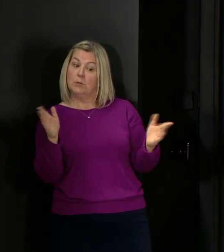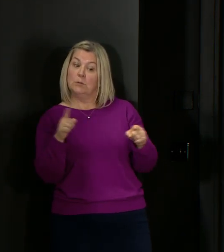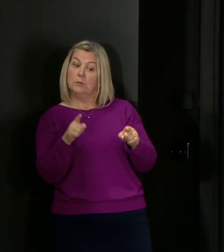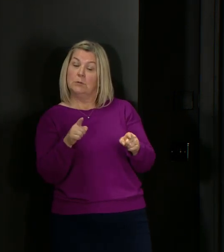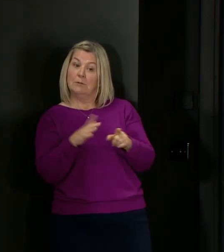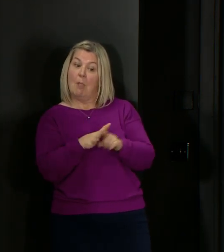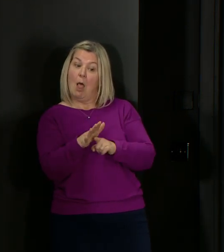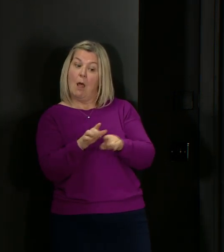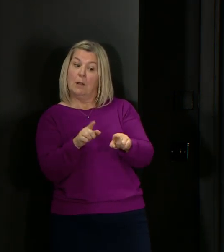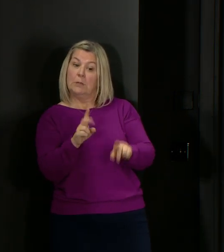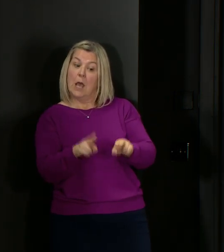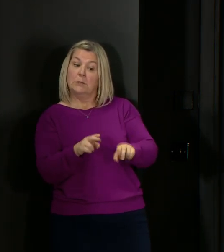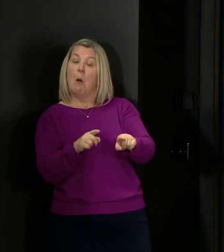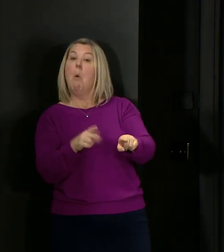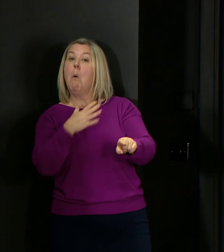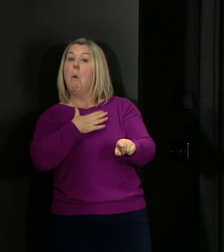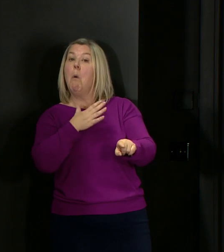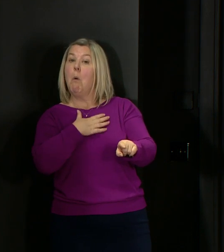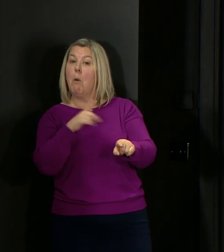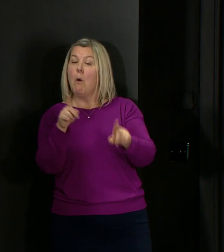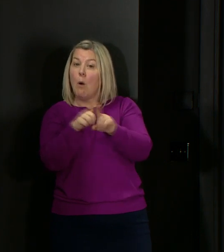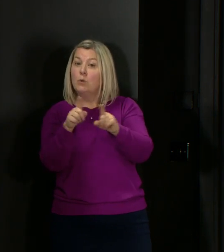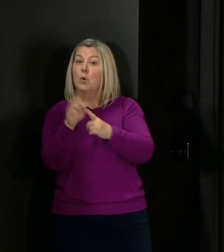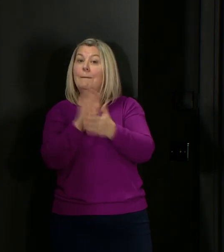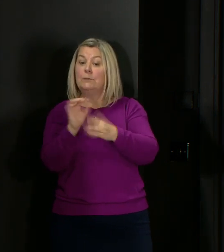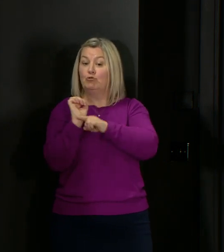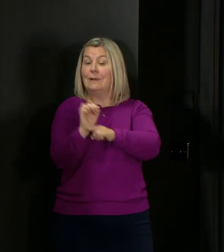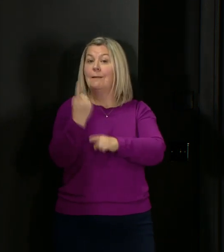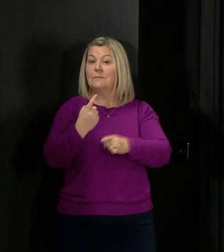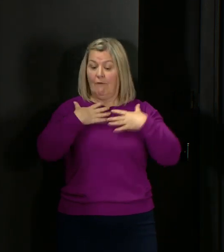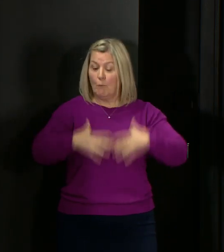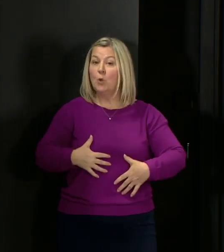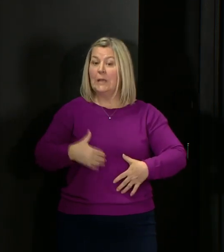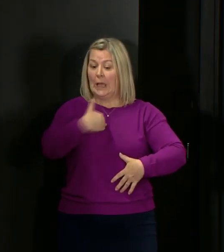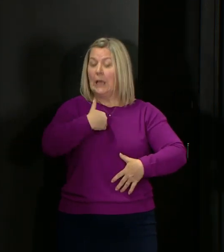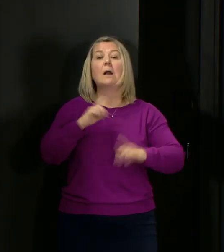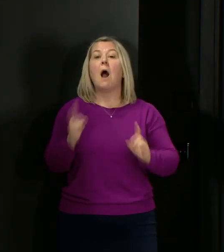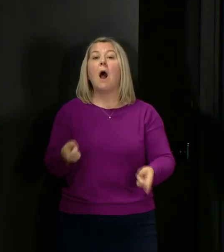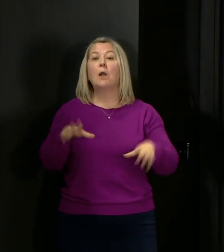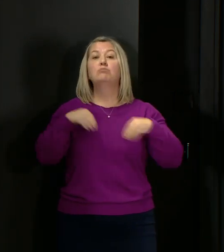part, has been able to form antibodies to the coronavirus as well. And in time, once